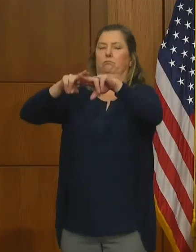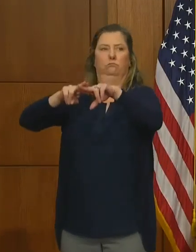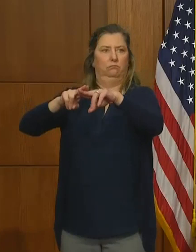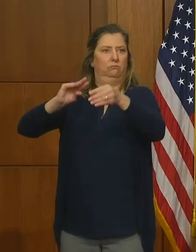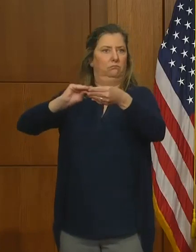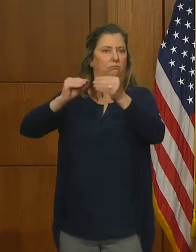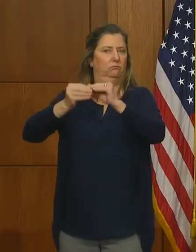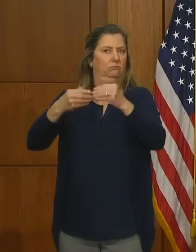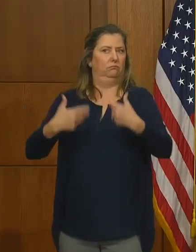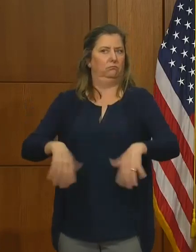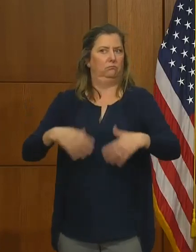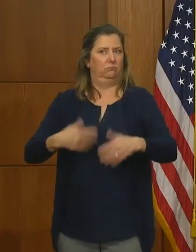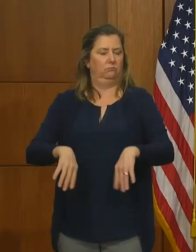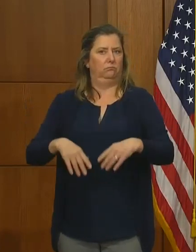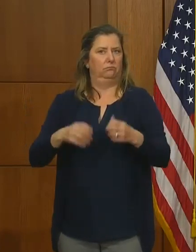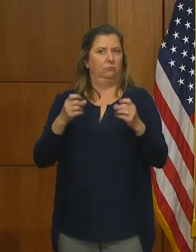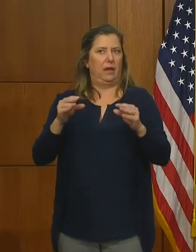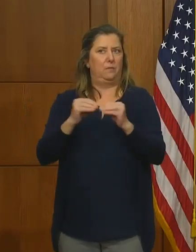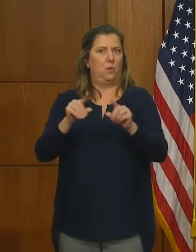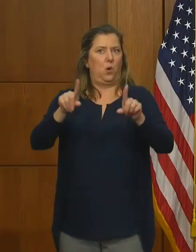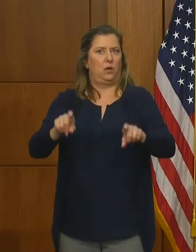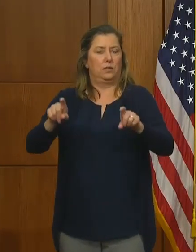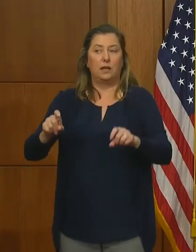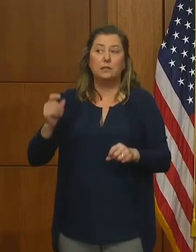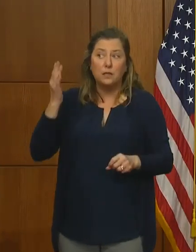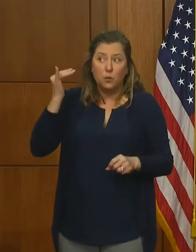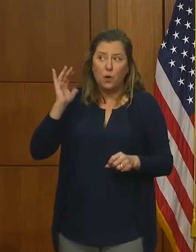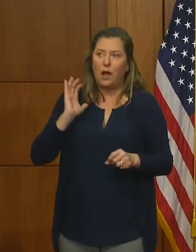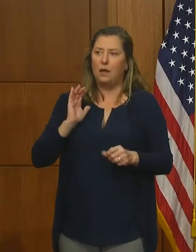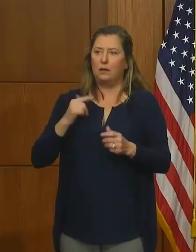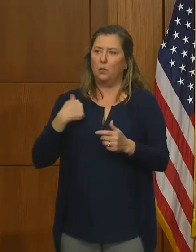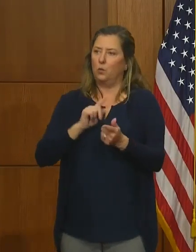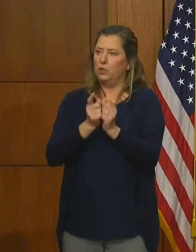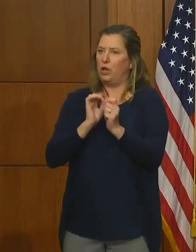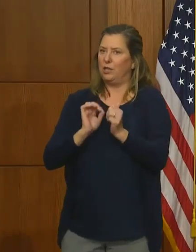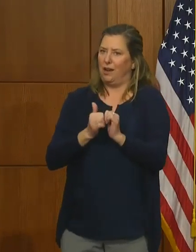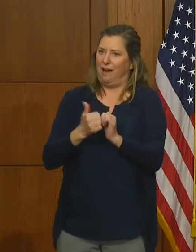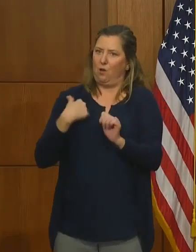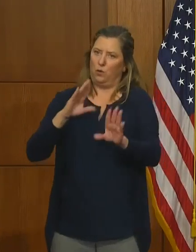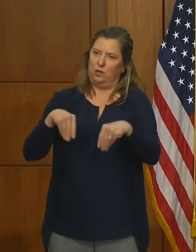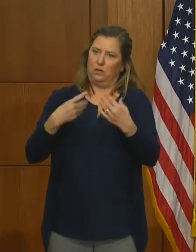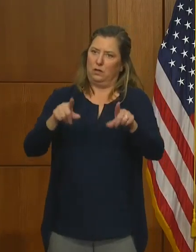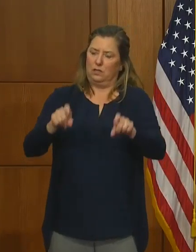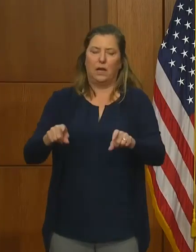WEBSITE WILL KNOW. THAT THAT'S A BIG JUMP IN THE NUMBER. OF